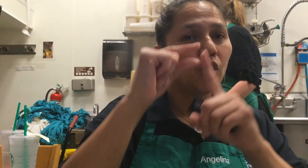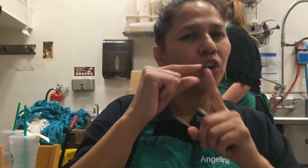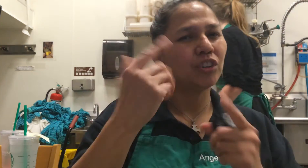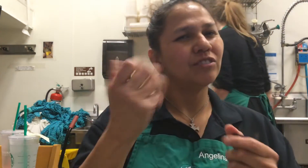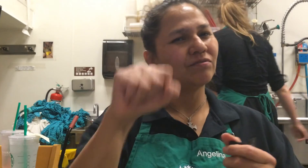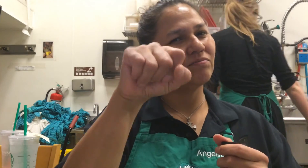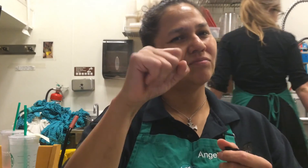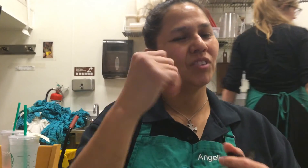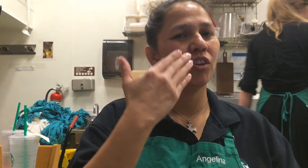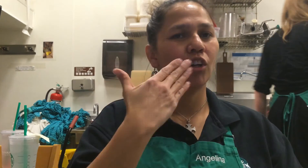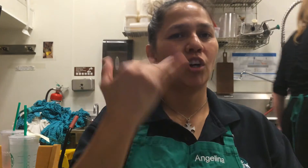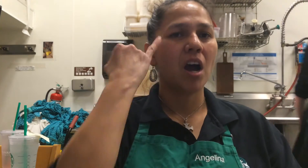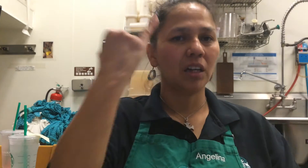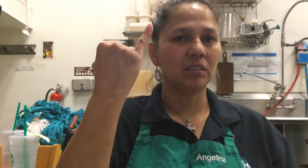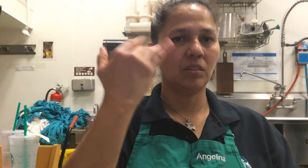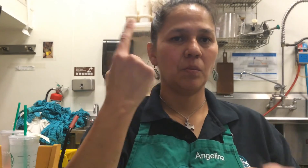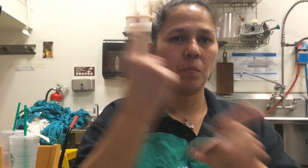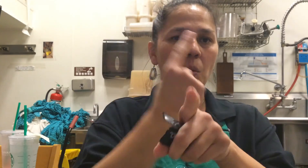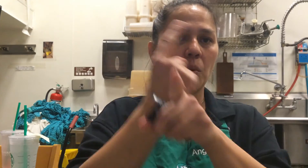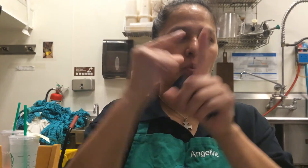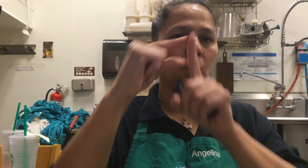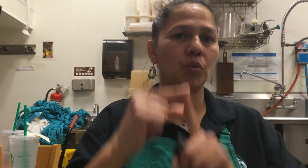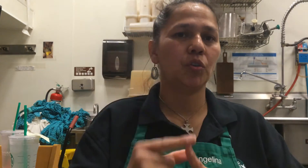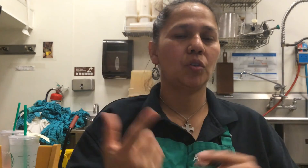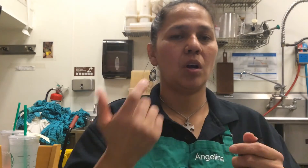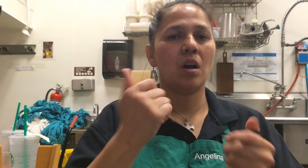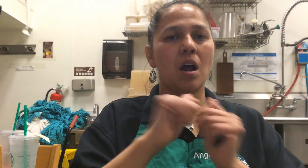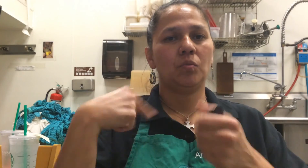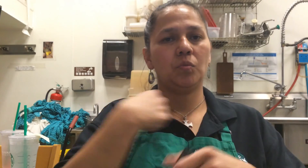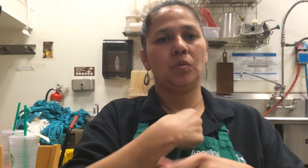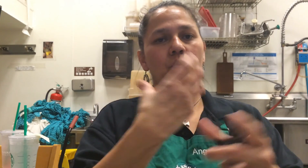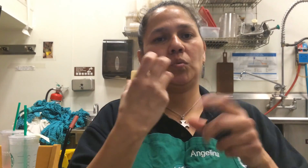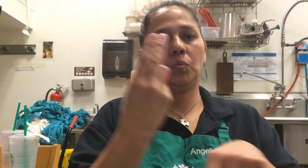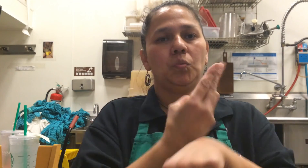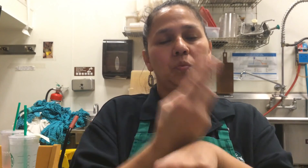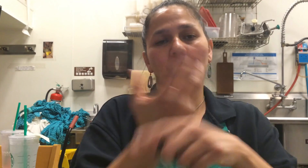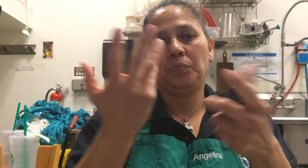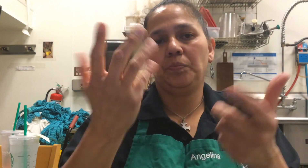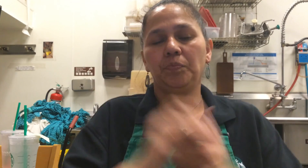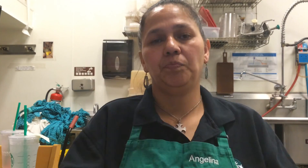But it's a good idea to use proper words on the name badges